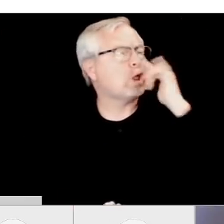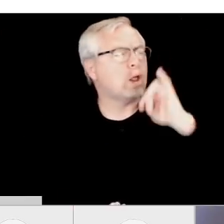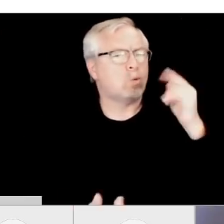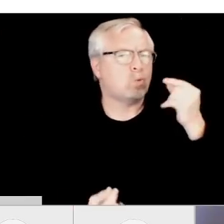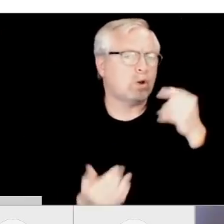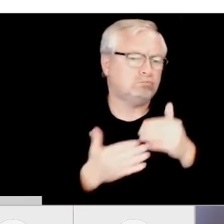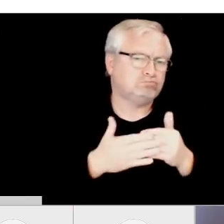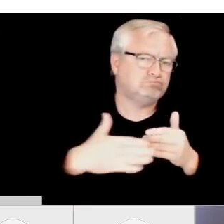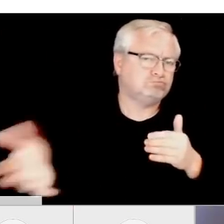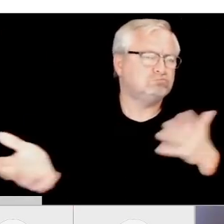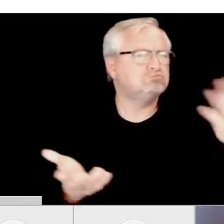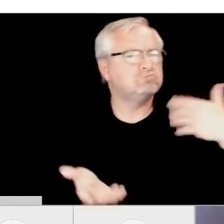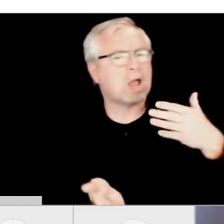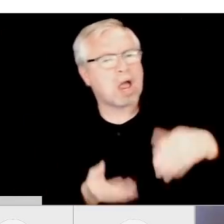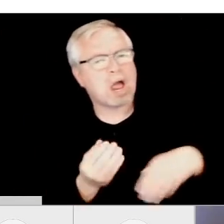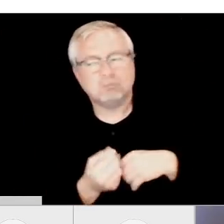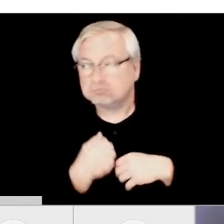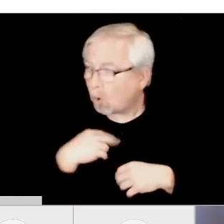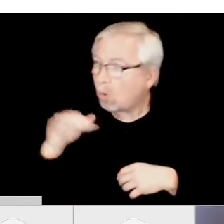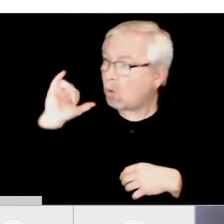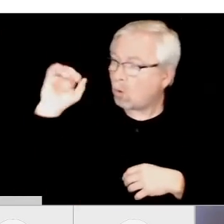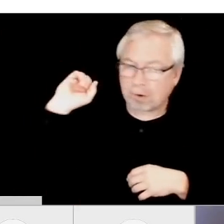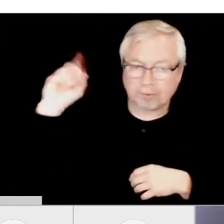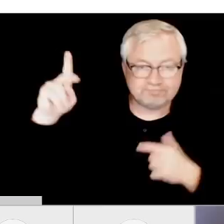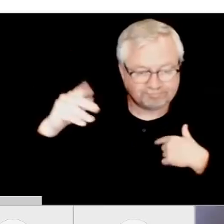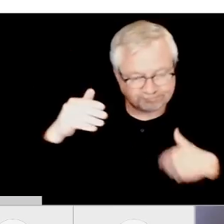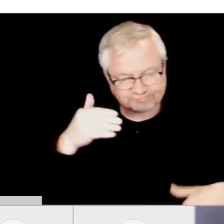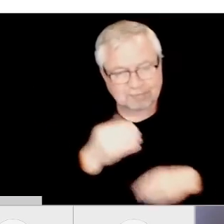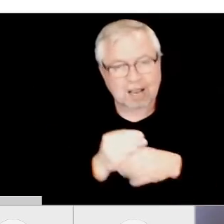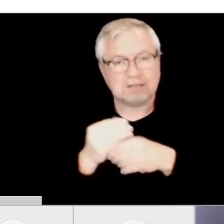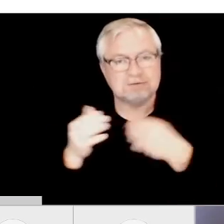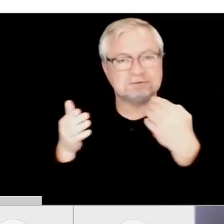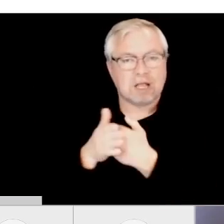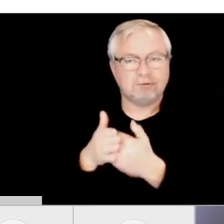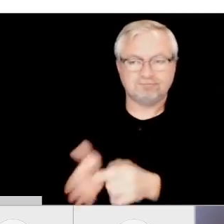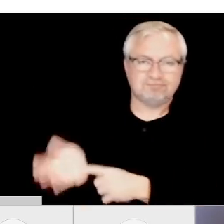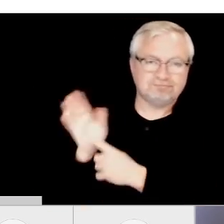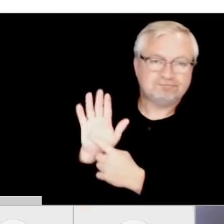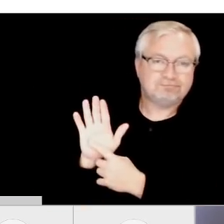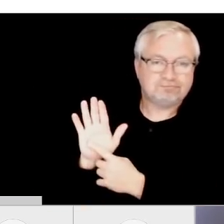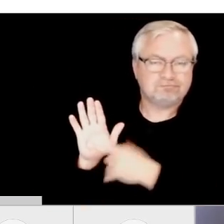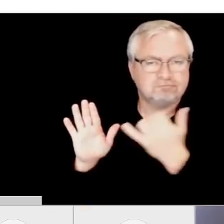I think what we're learning from both your questions, from your question and